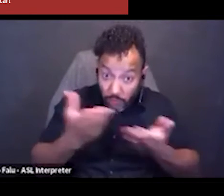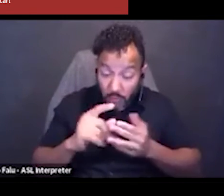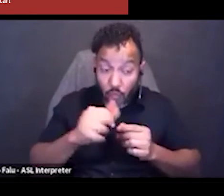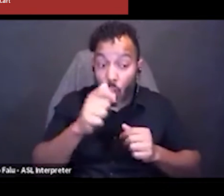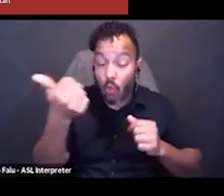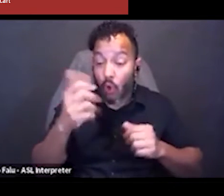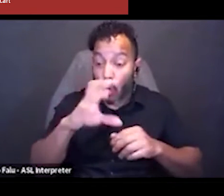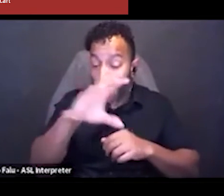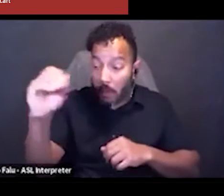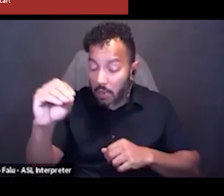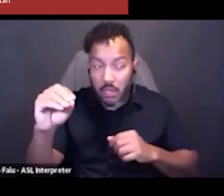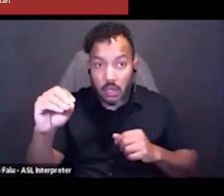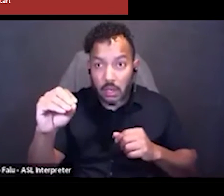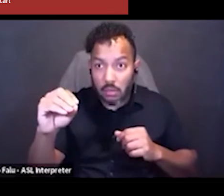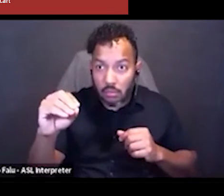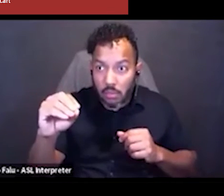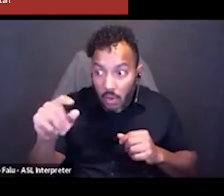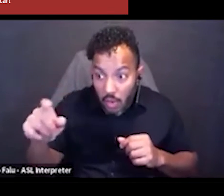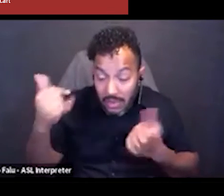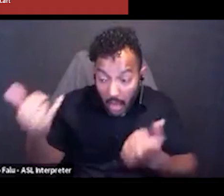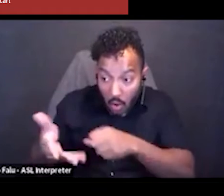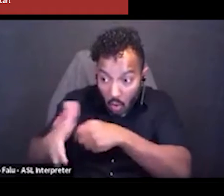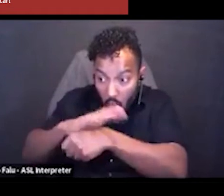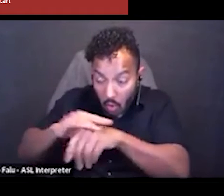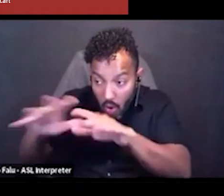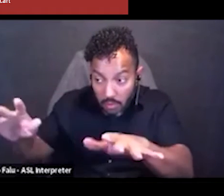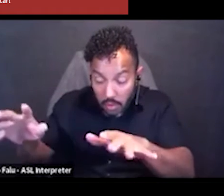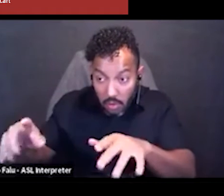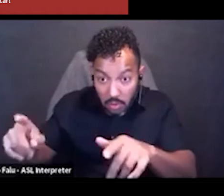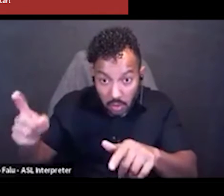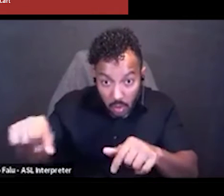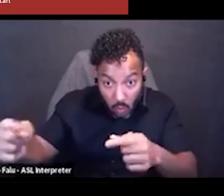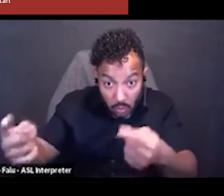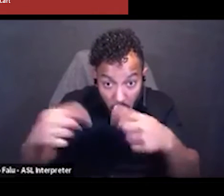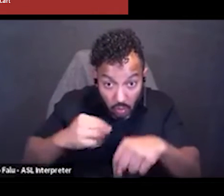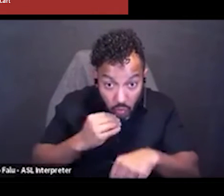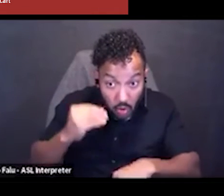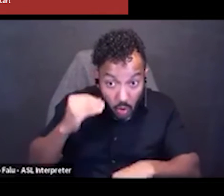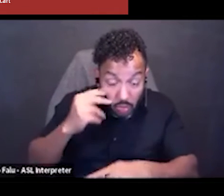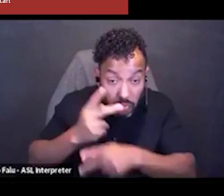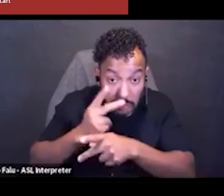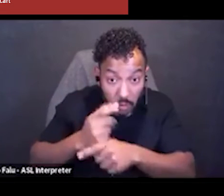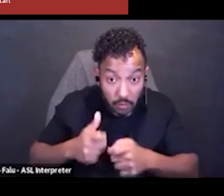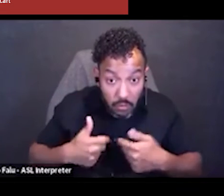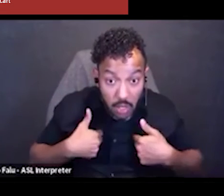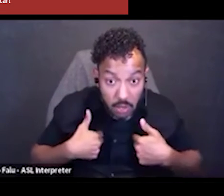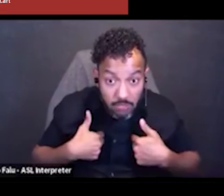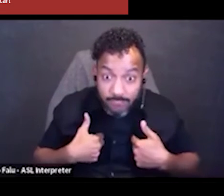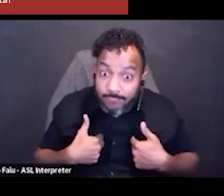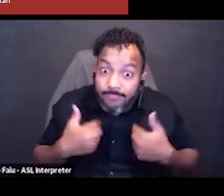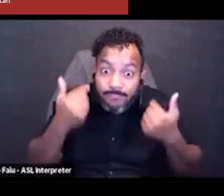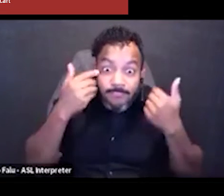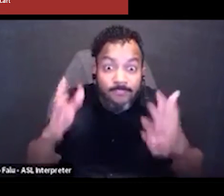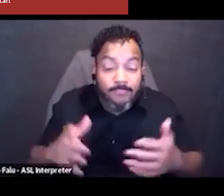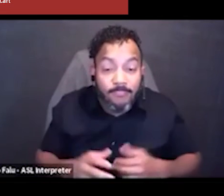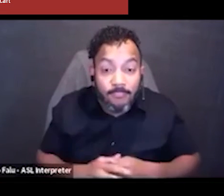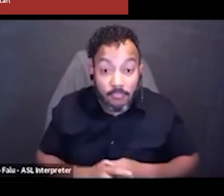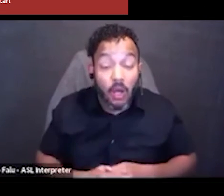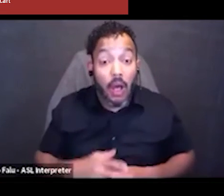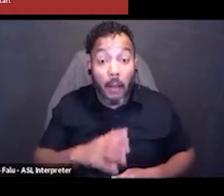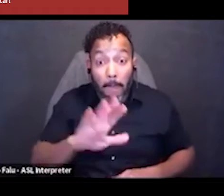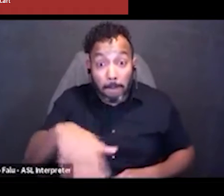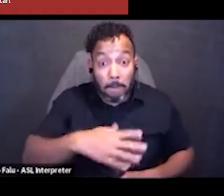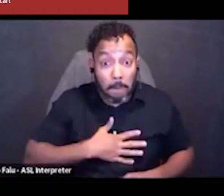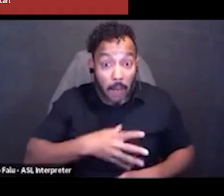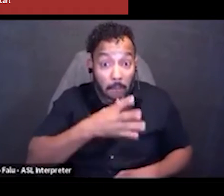But thank God now we orchestrated everything to -- my mom, she's working with me, being